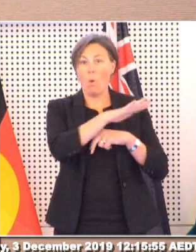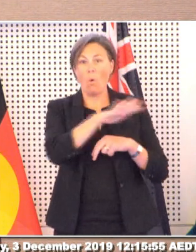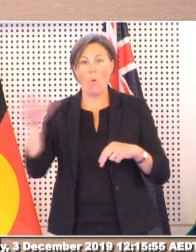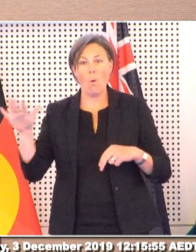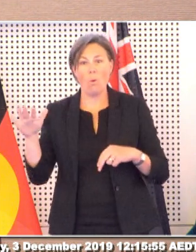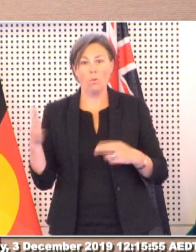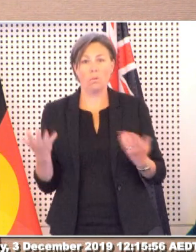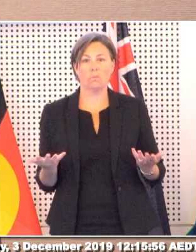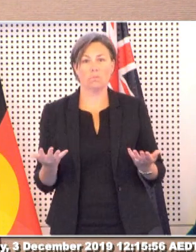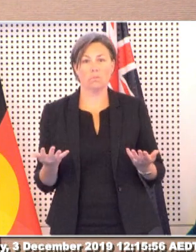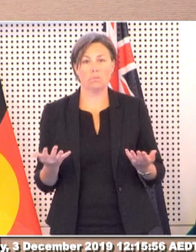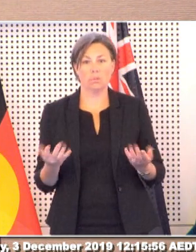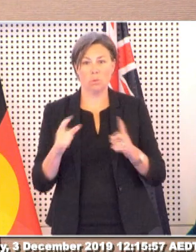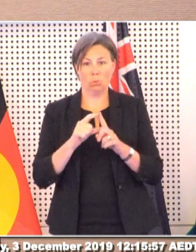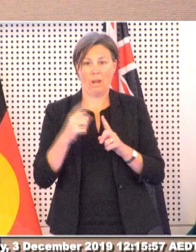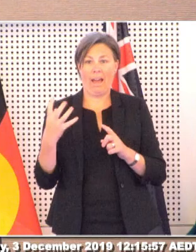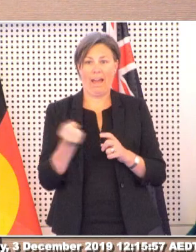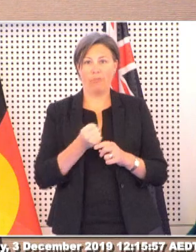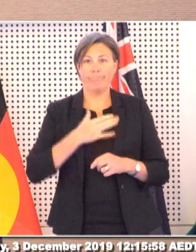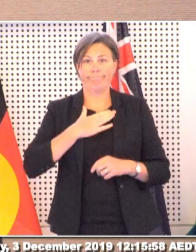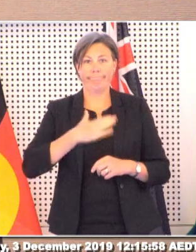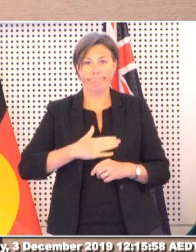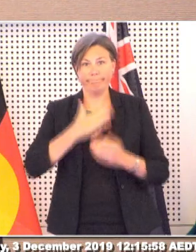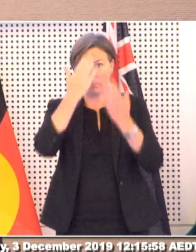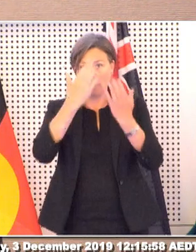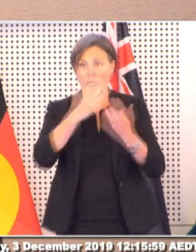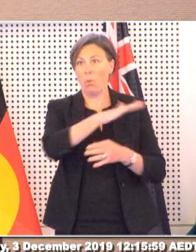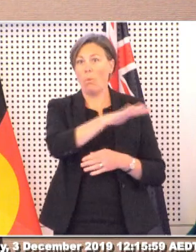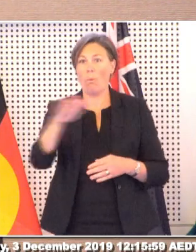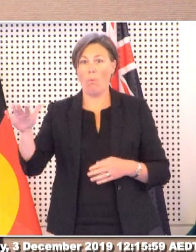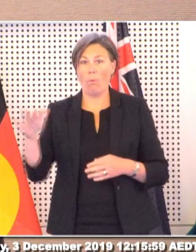answerable to any one of those people, benign or not.